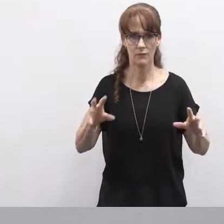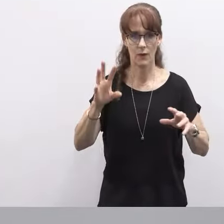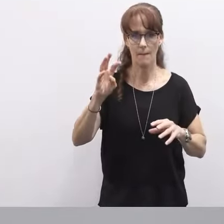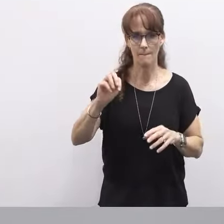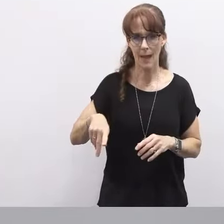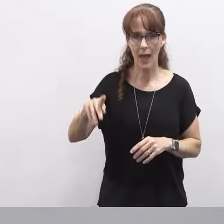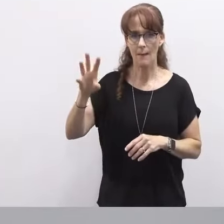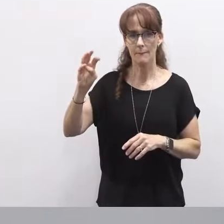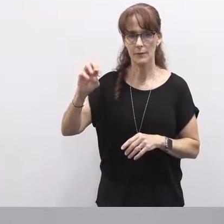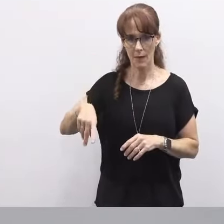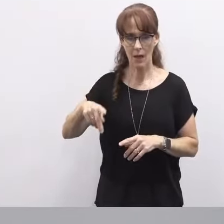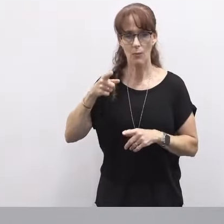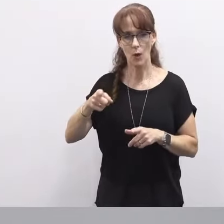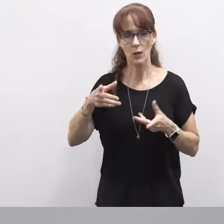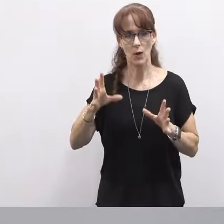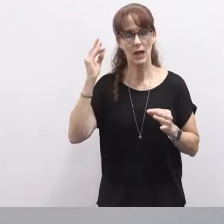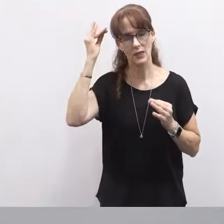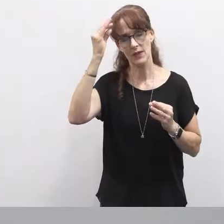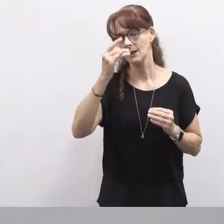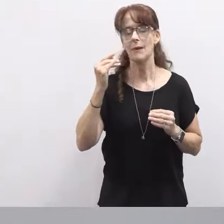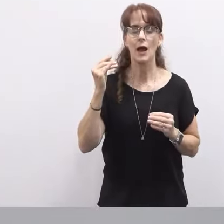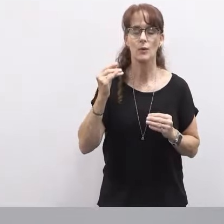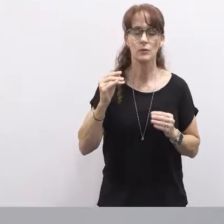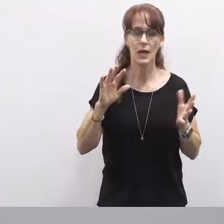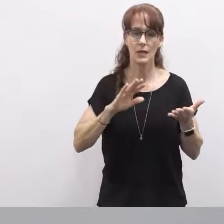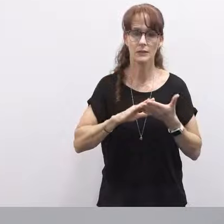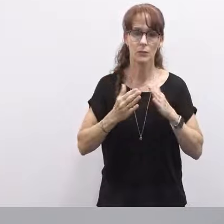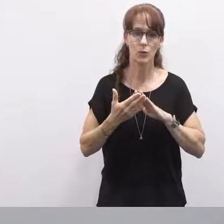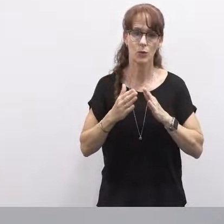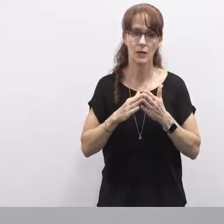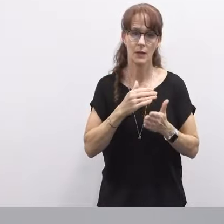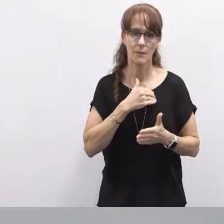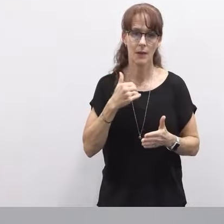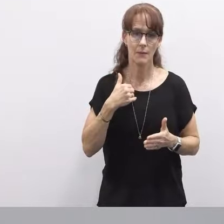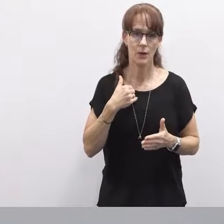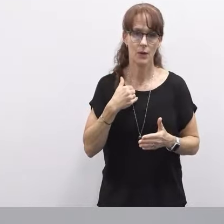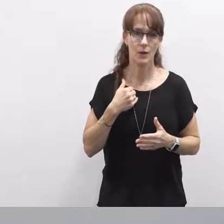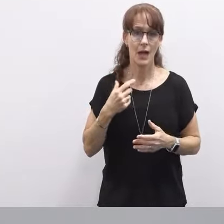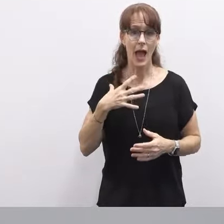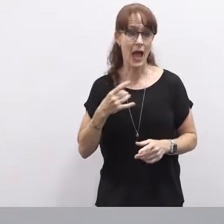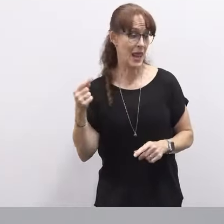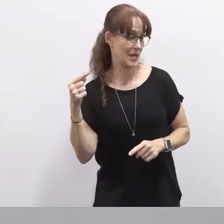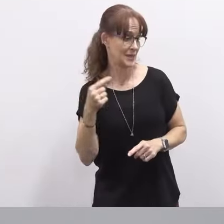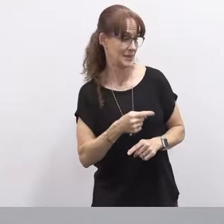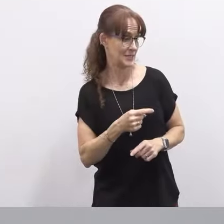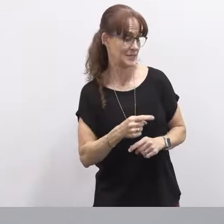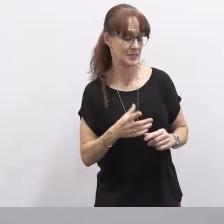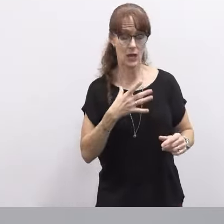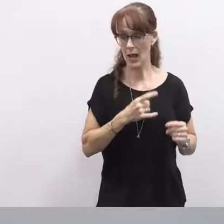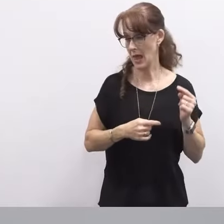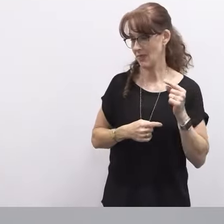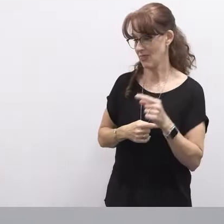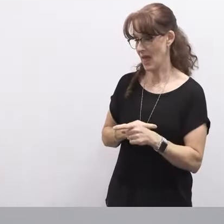That would be one way for me to think about as a community member, this is why I like this map better than this other map, or this is what I like about this map.